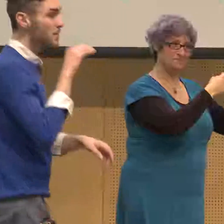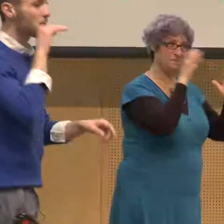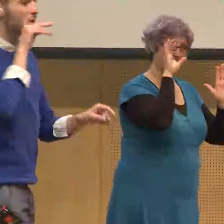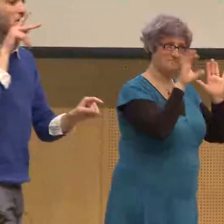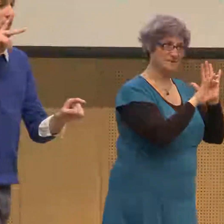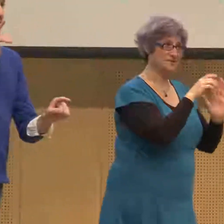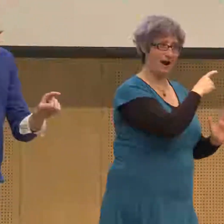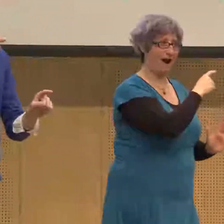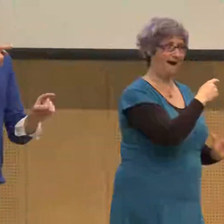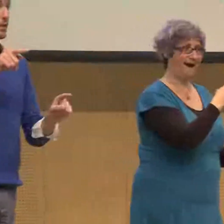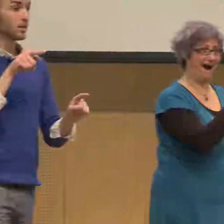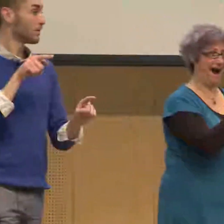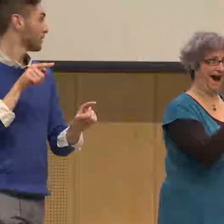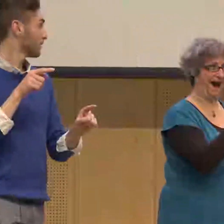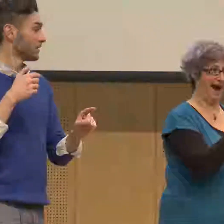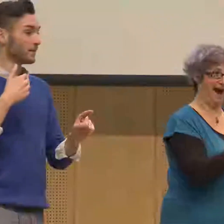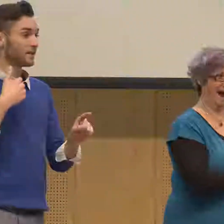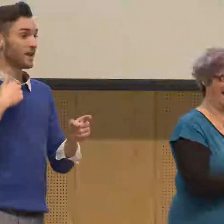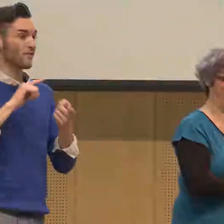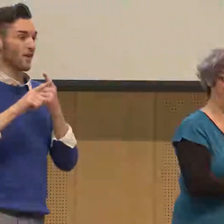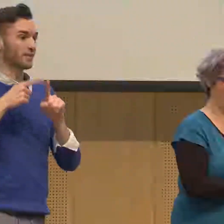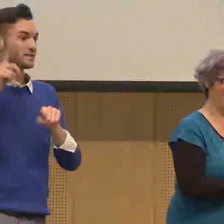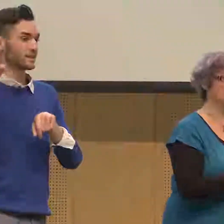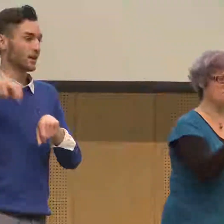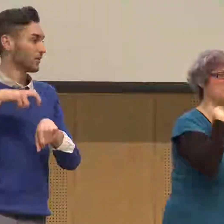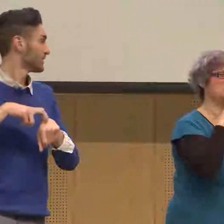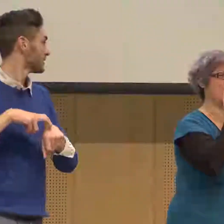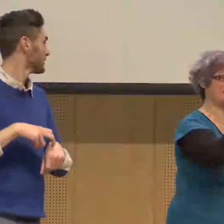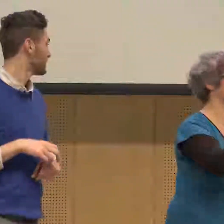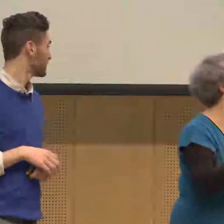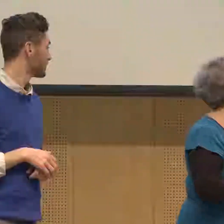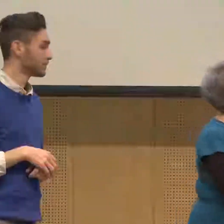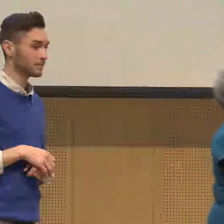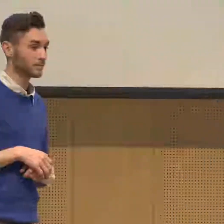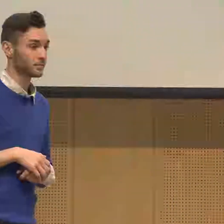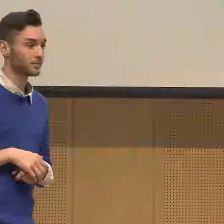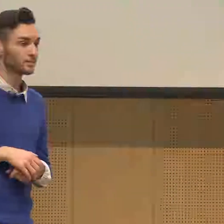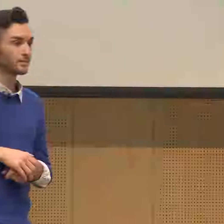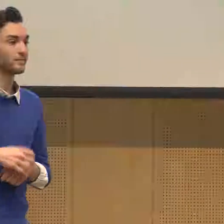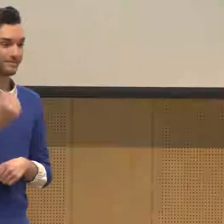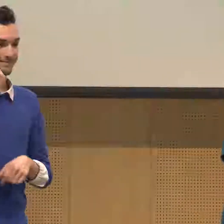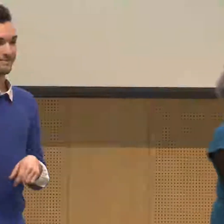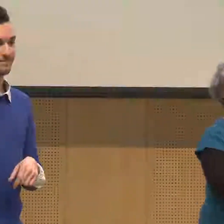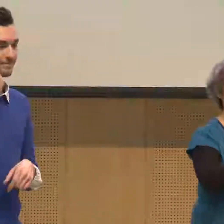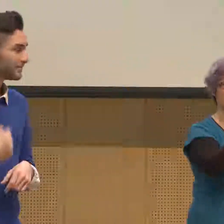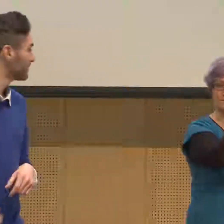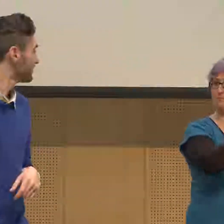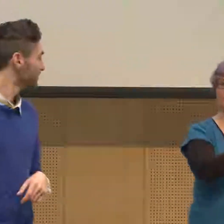From the audience, Mary Carol. Yes, I do have friends in Ireland.